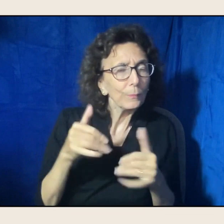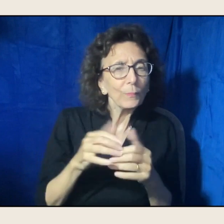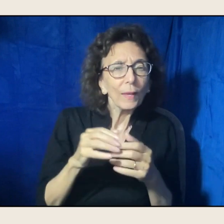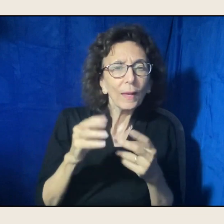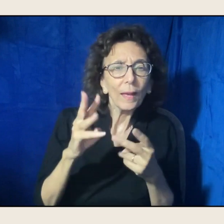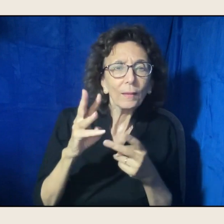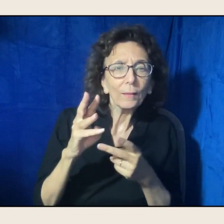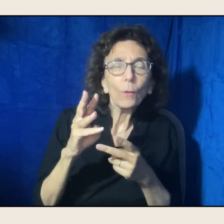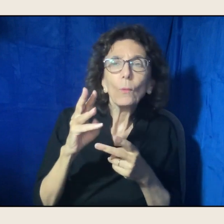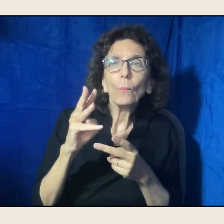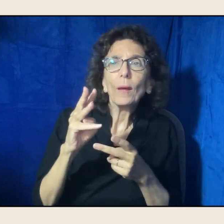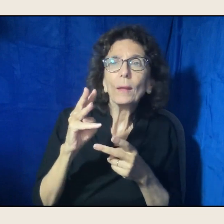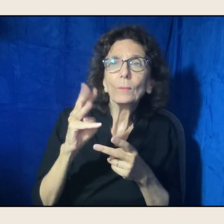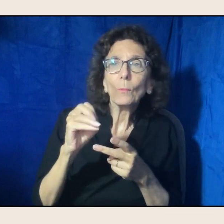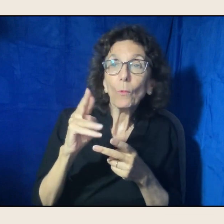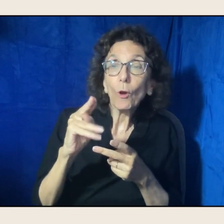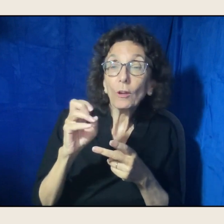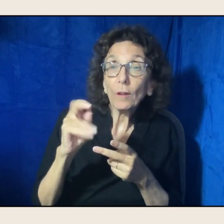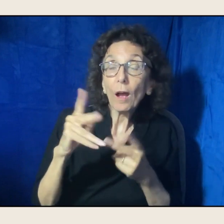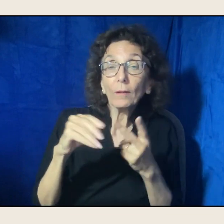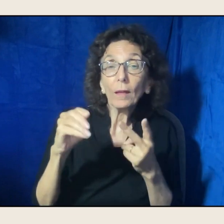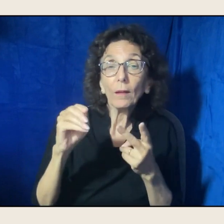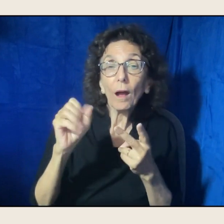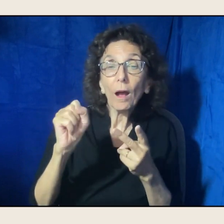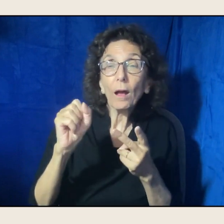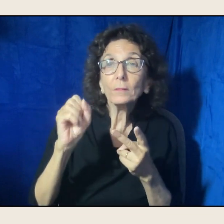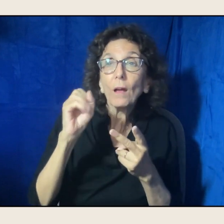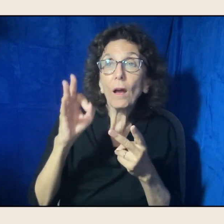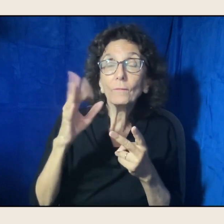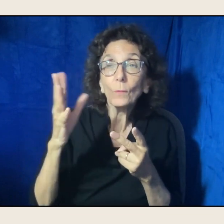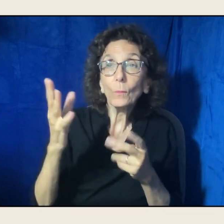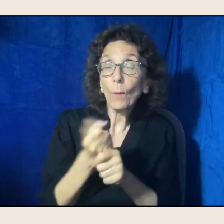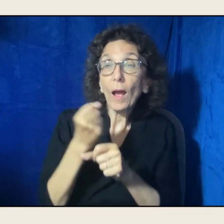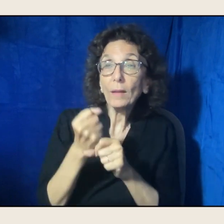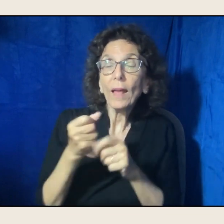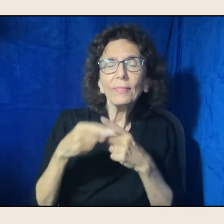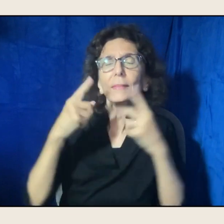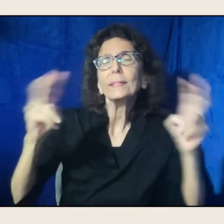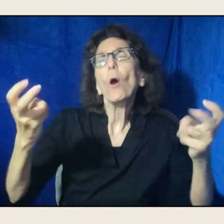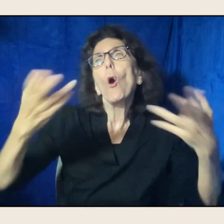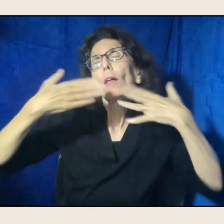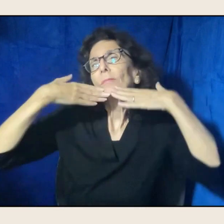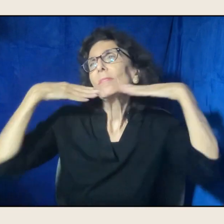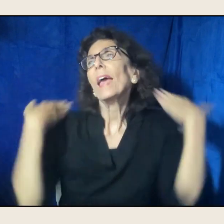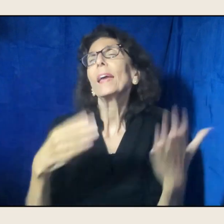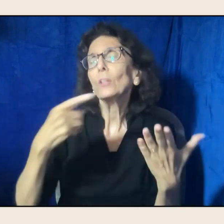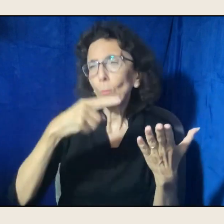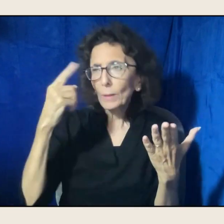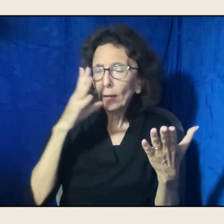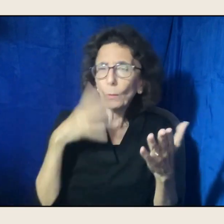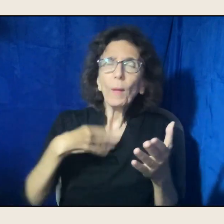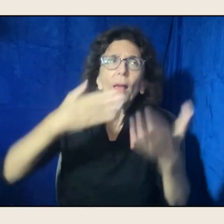then it's, oh, thank you, Black women. Thank you. Oh my gosh. Thank you, Stacey Abrams. Thank you, LaTosha Brown. And I'm like, yes, thank them.